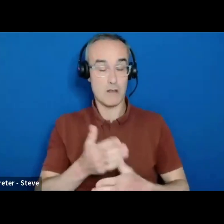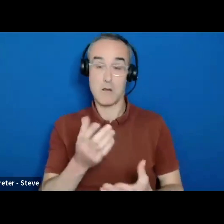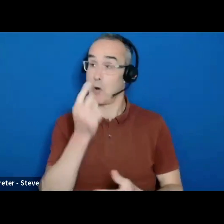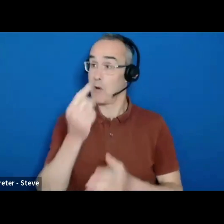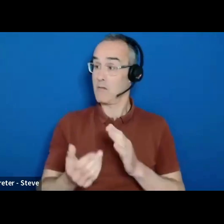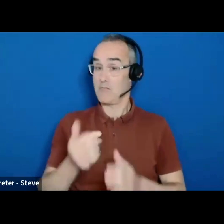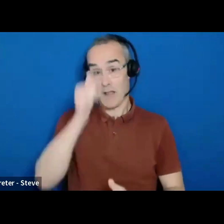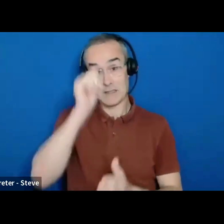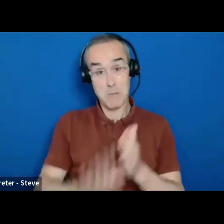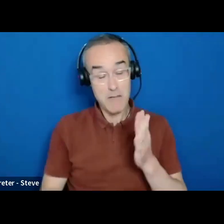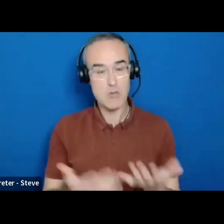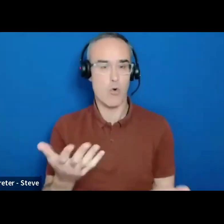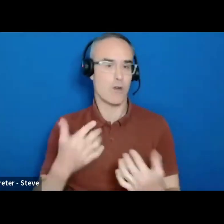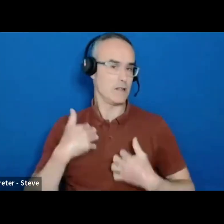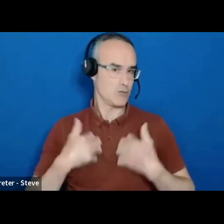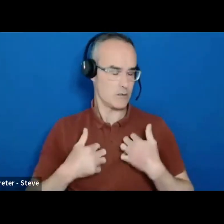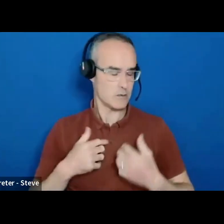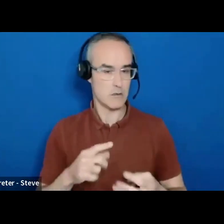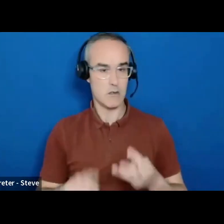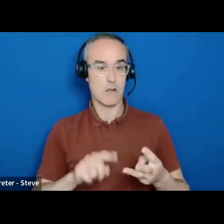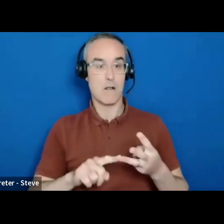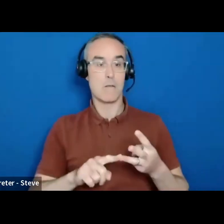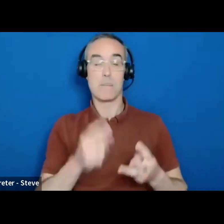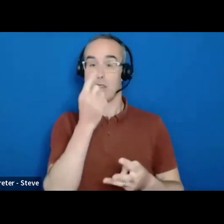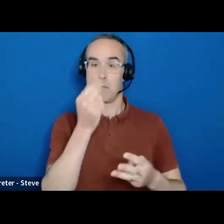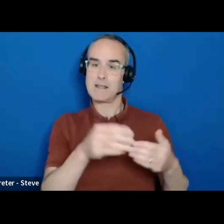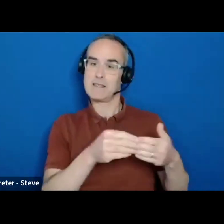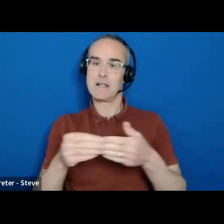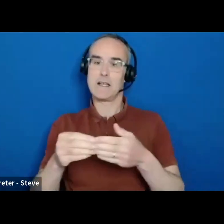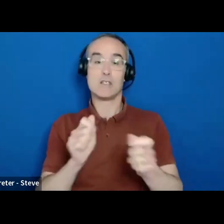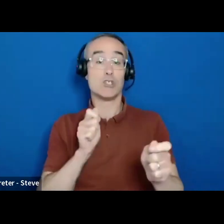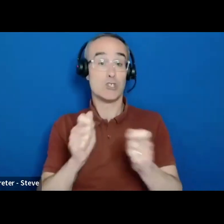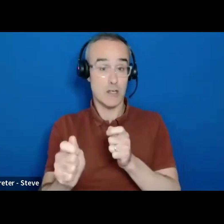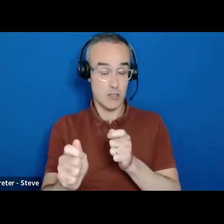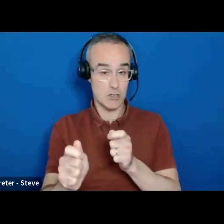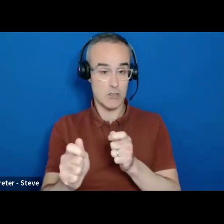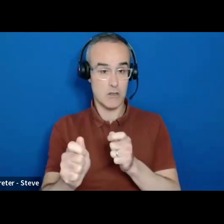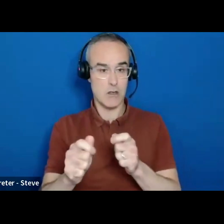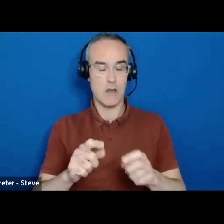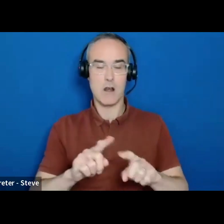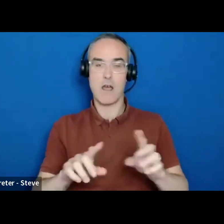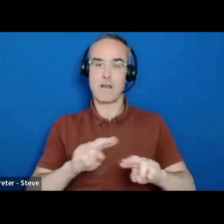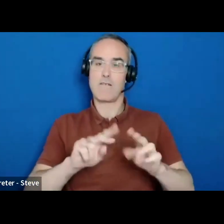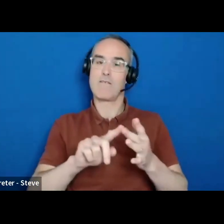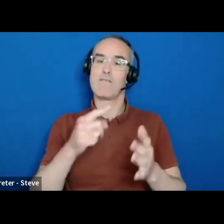interest in it. The ability to lead change and as Fi said earlier on, a commitment to the aims of the